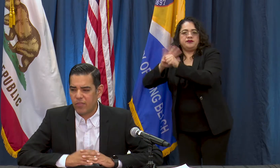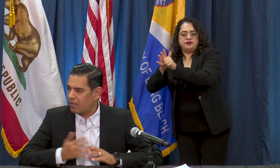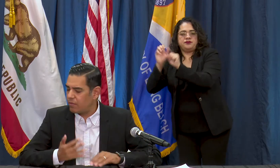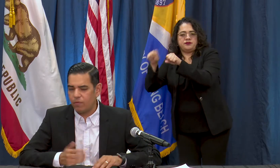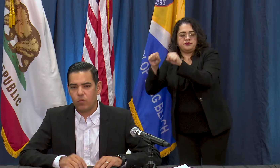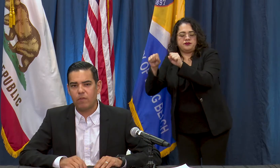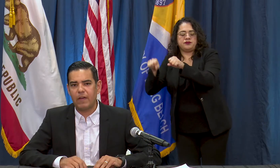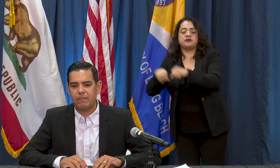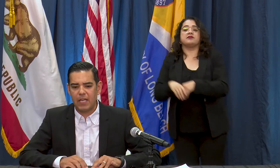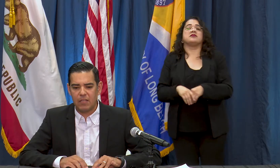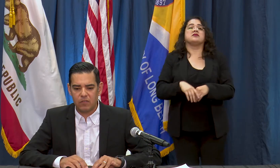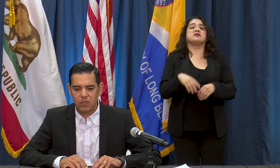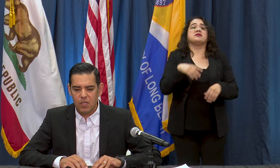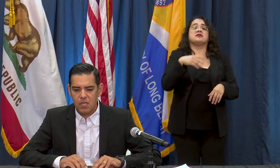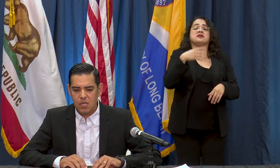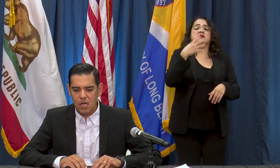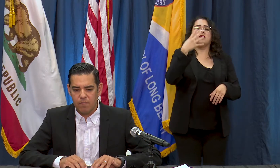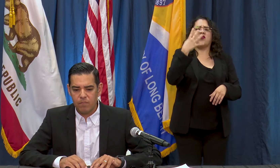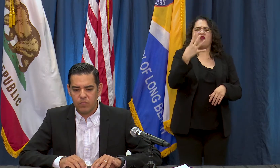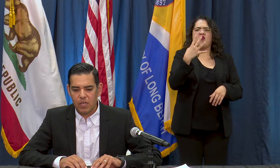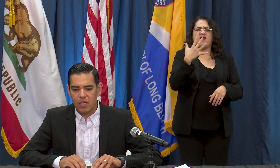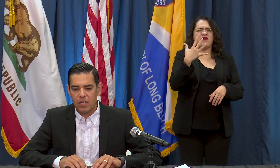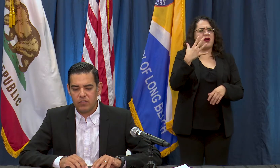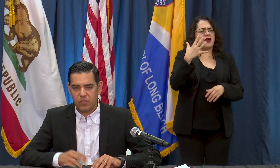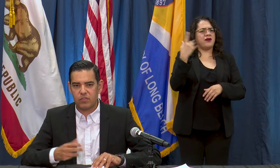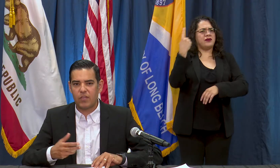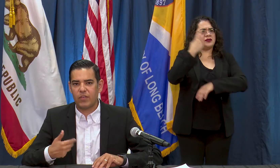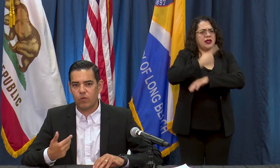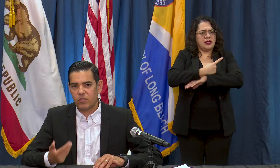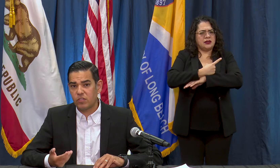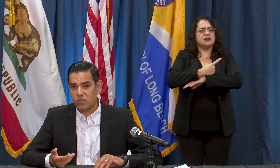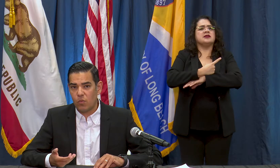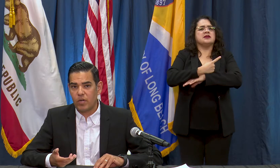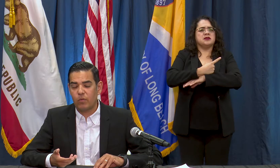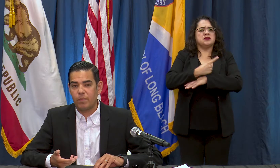think of 4 or 5 days. I think for us it's a sobering reminder